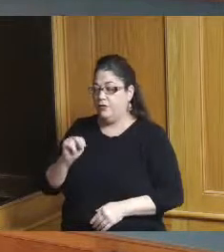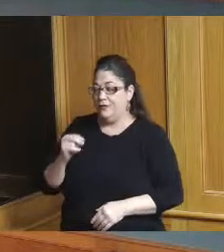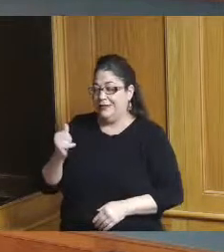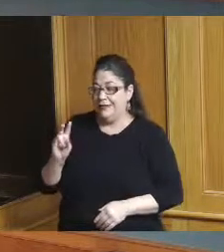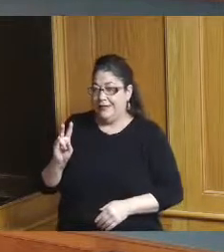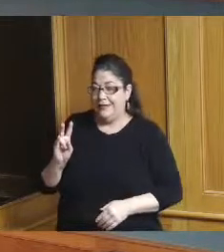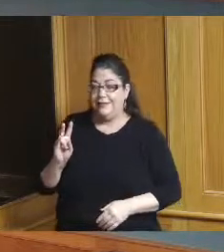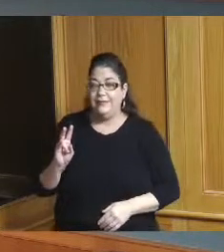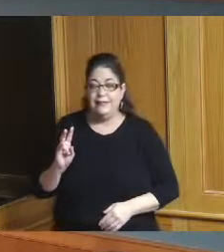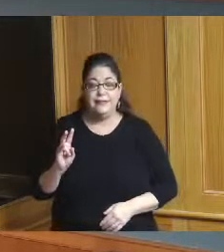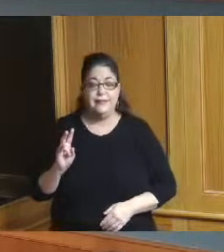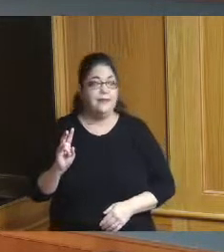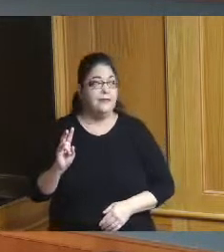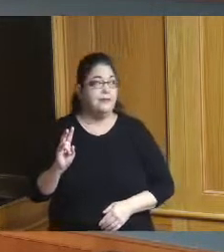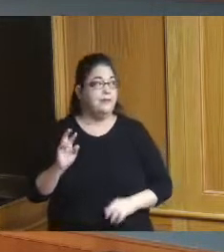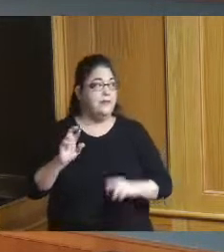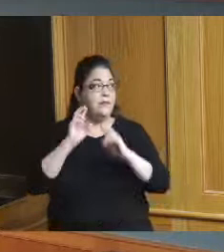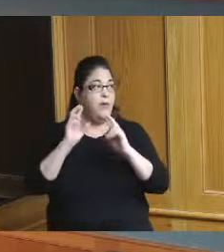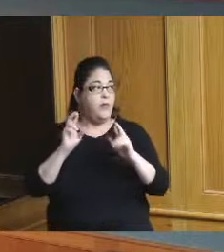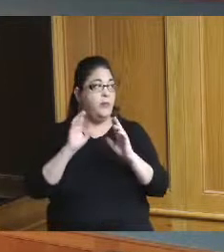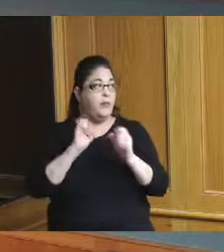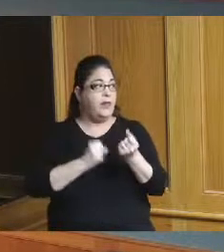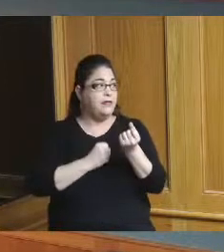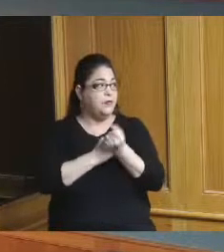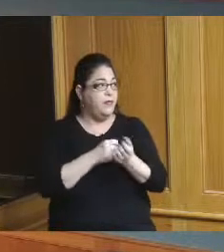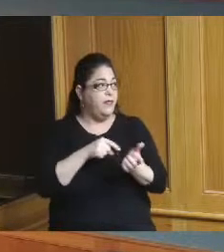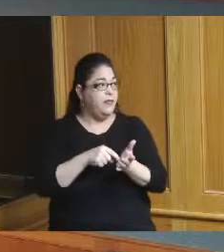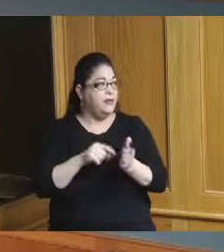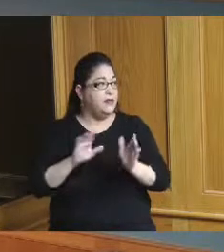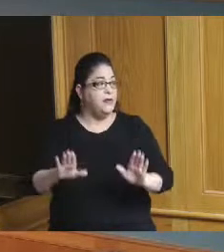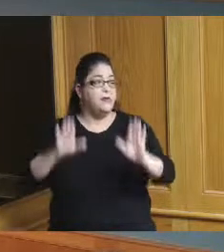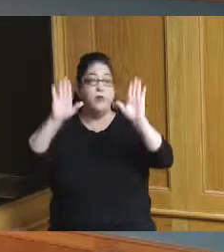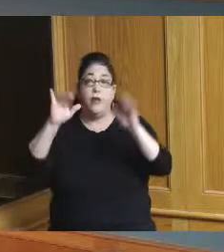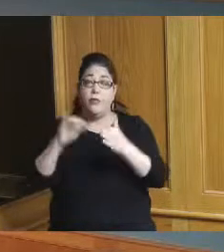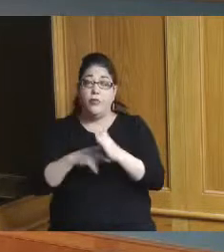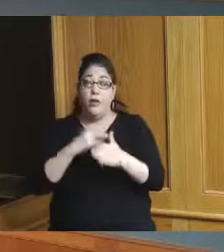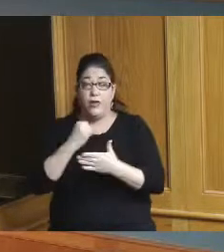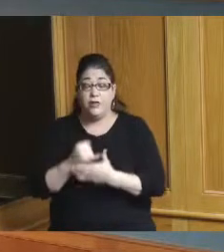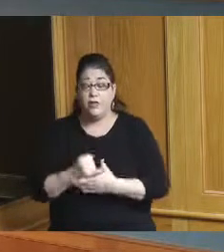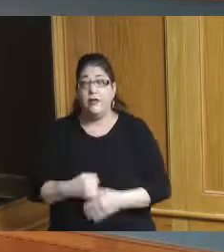they're certainly hoping that we will support this this is a great project and I was looking at your